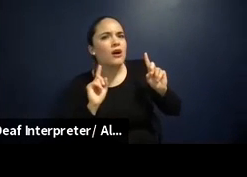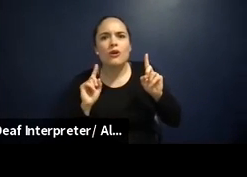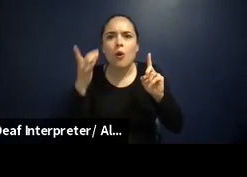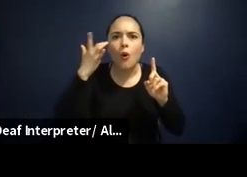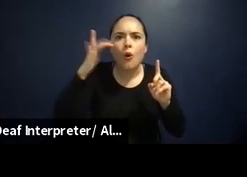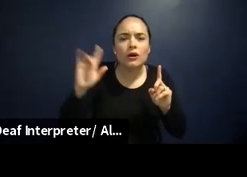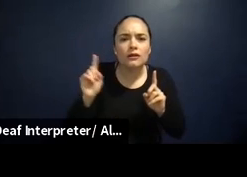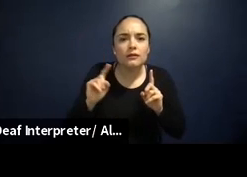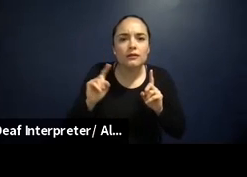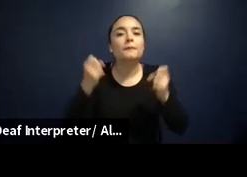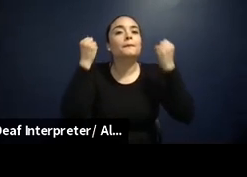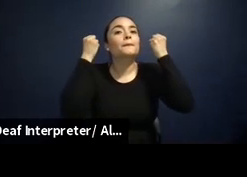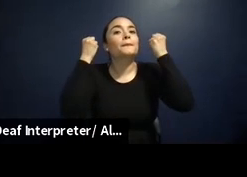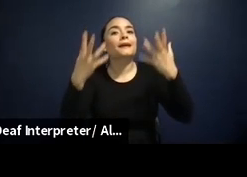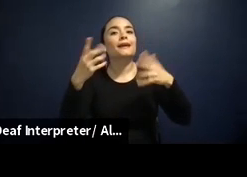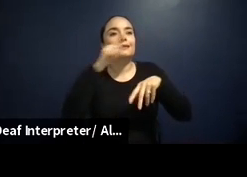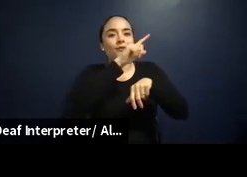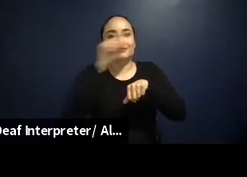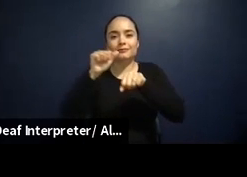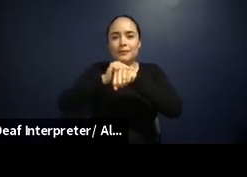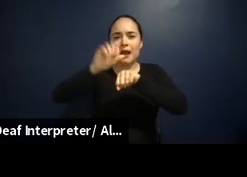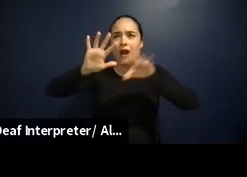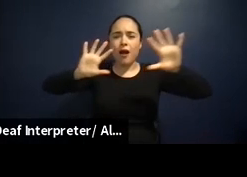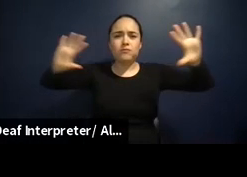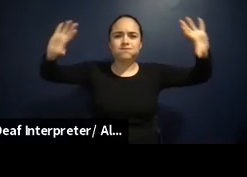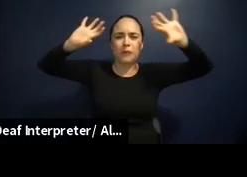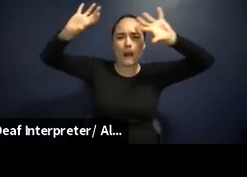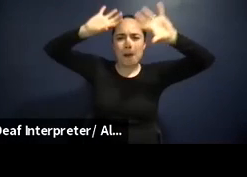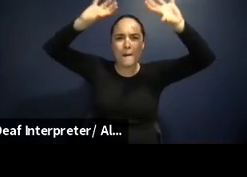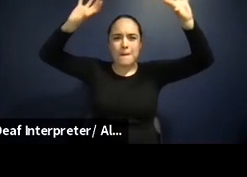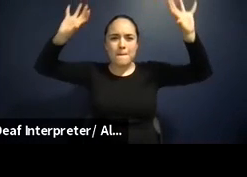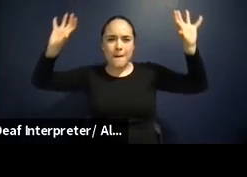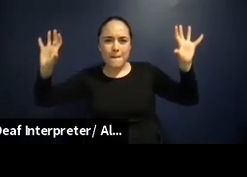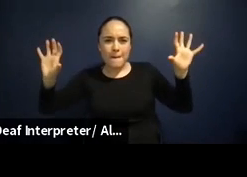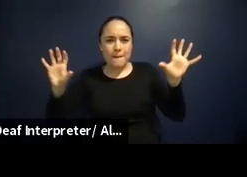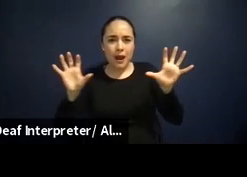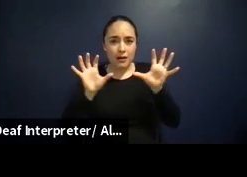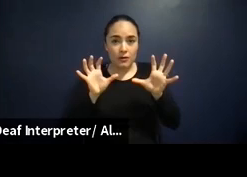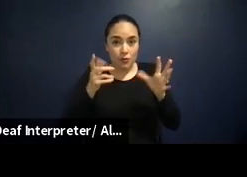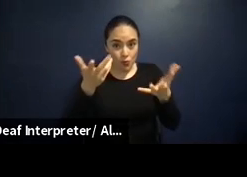much how it works is that you have to grind up the rock, heat it up, and extract the gold out of the